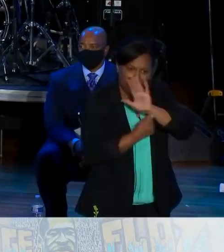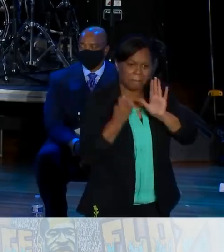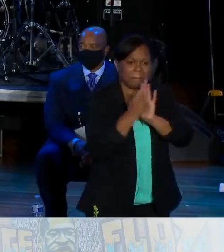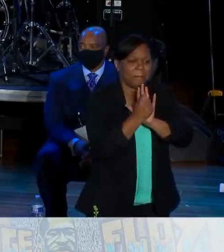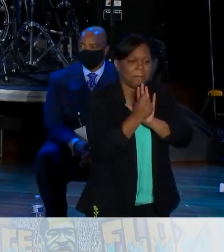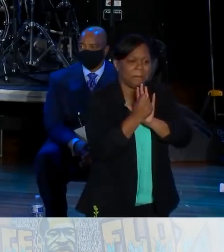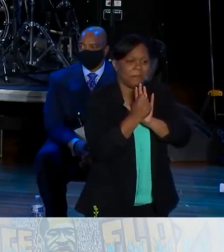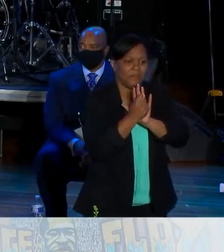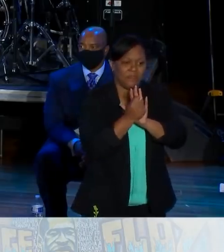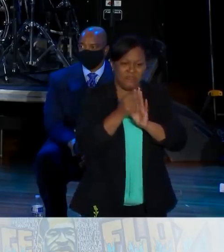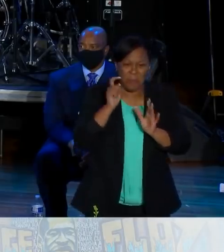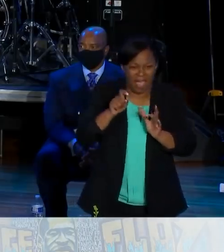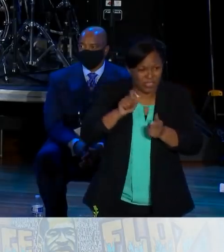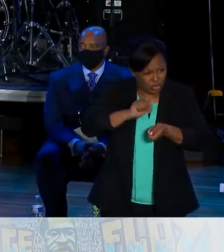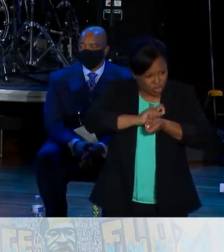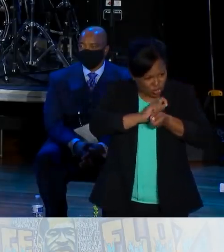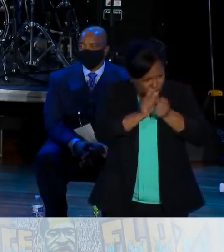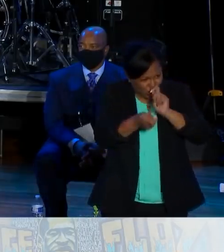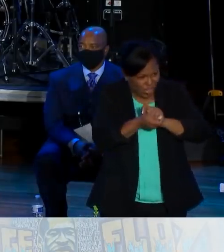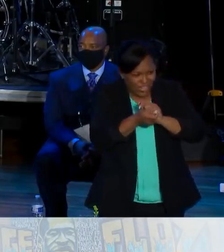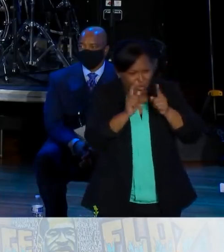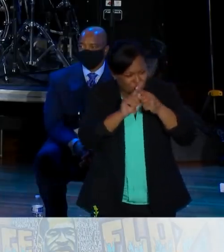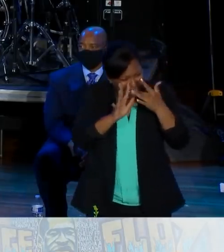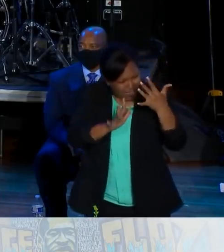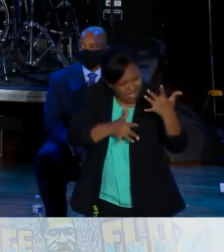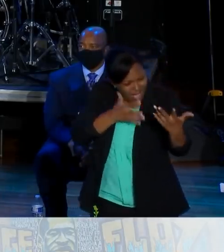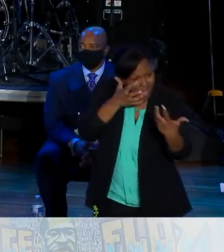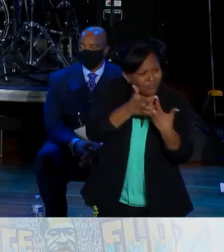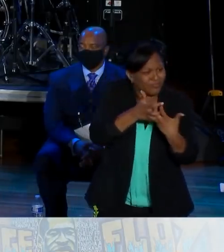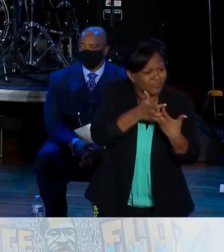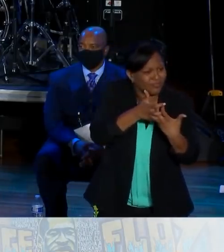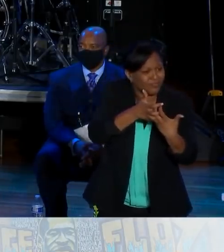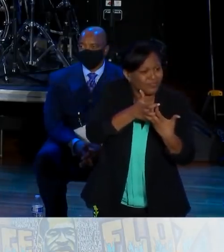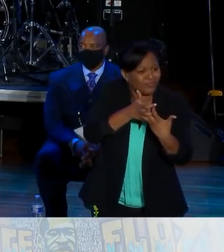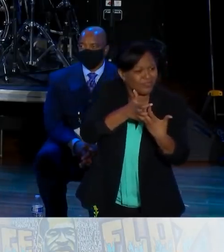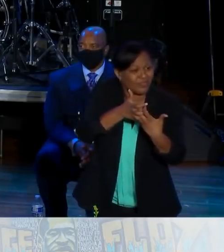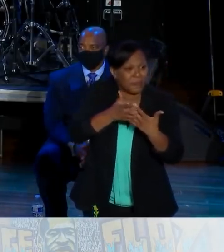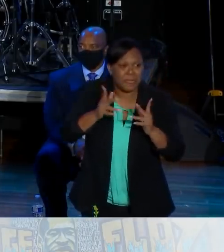CAME TO TELL YOU SITTING IN WASHINGTON, TALKING ABOUT MILITARIZING THE COUNTRY,